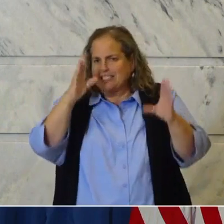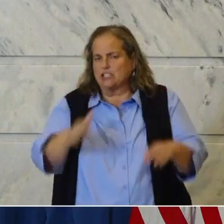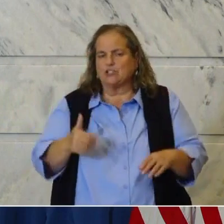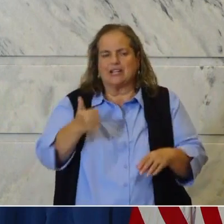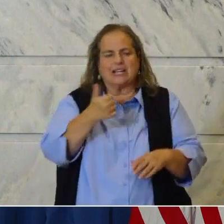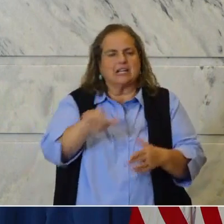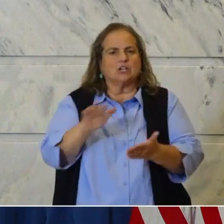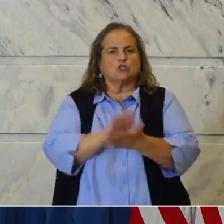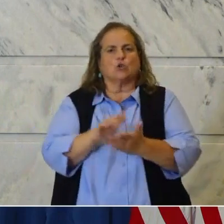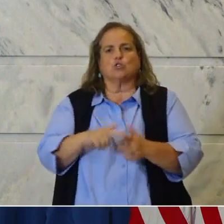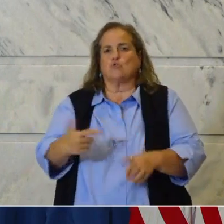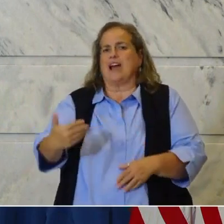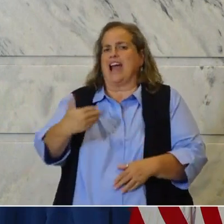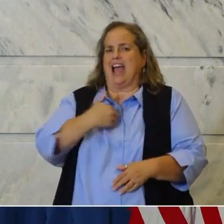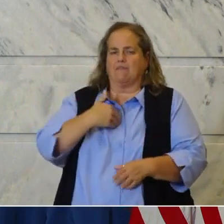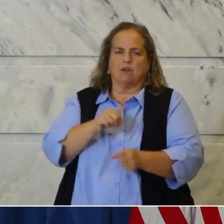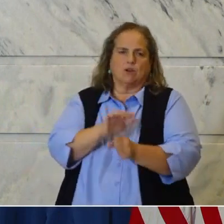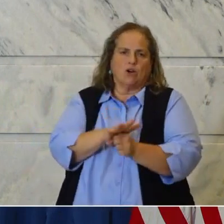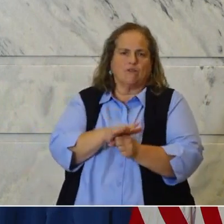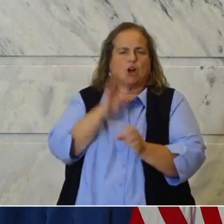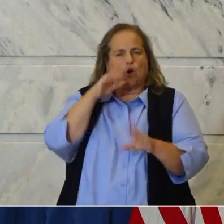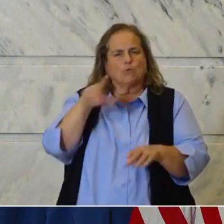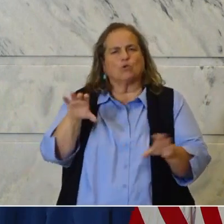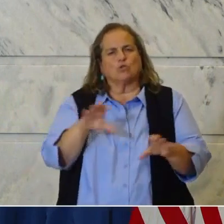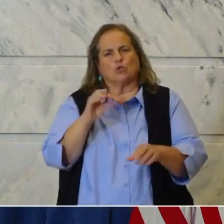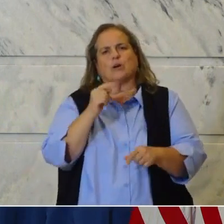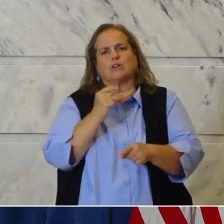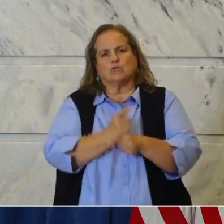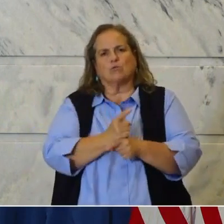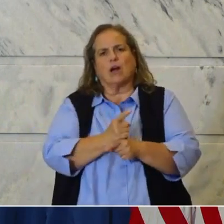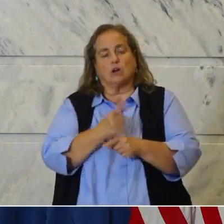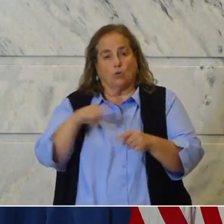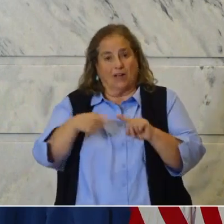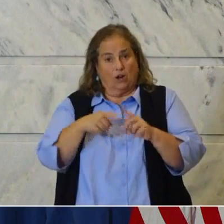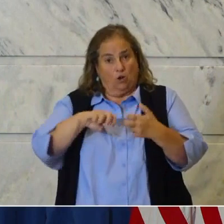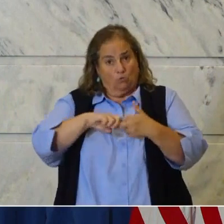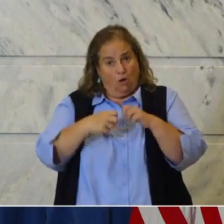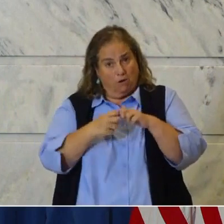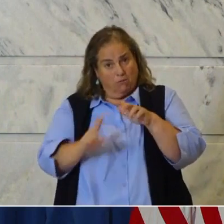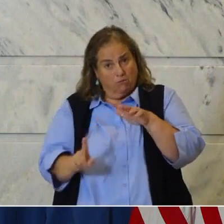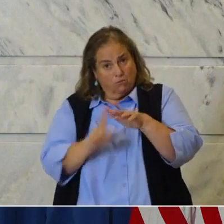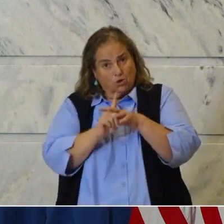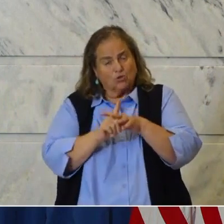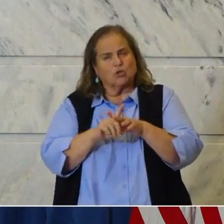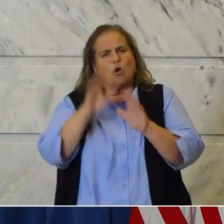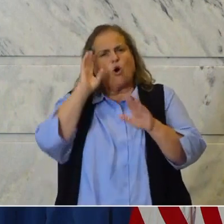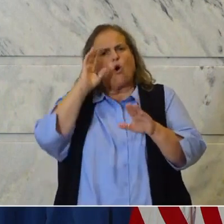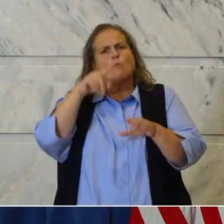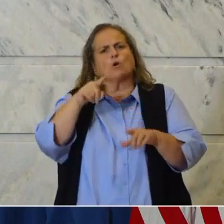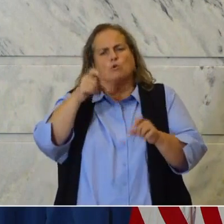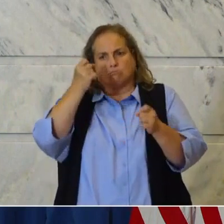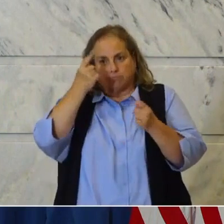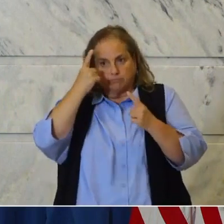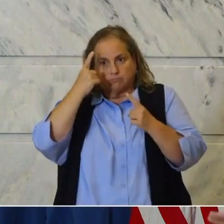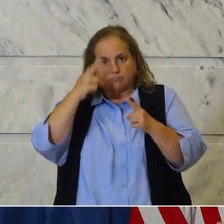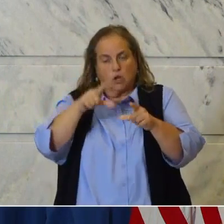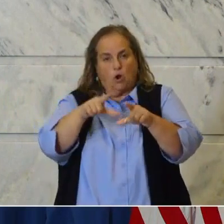hope they're trying to do it right When a problem emerges. I hope that they embrace the local health department. Not physically. We're not. I'll do that,